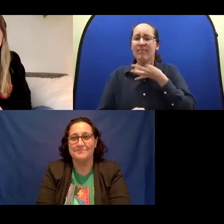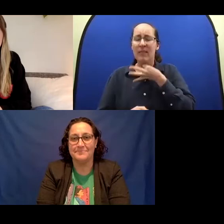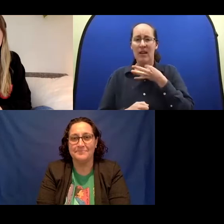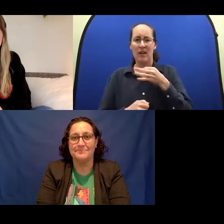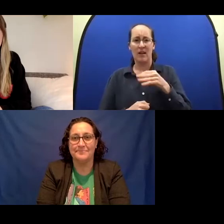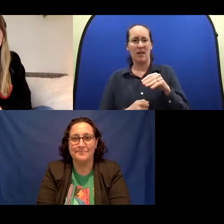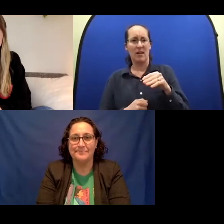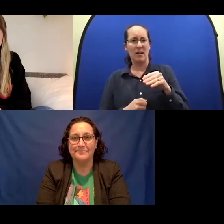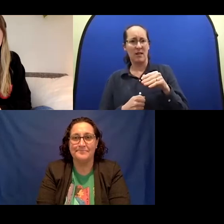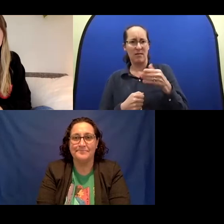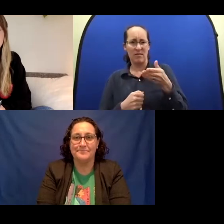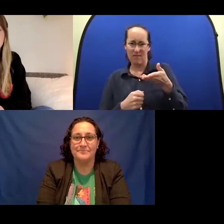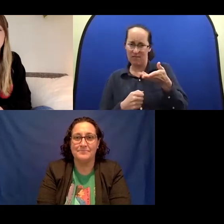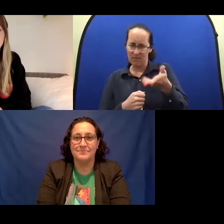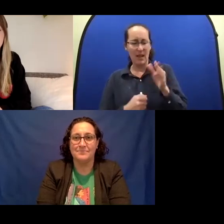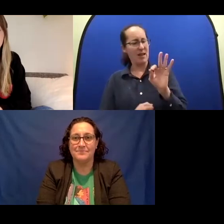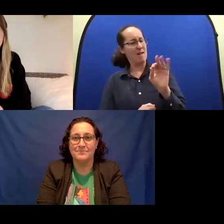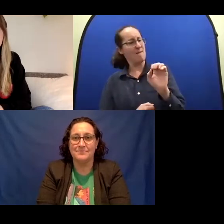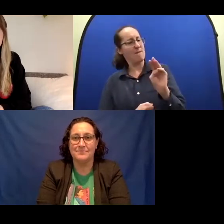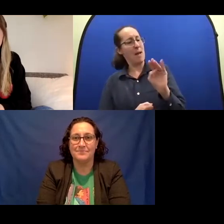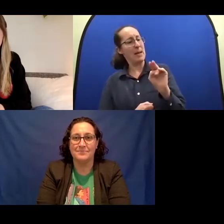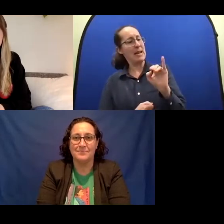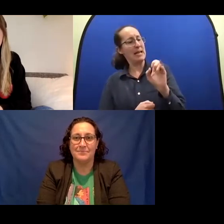of feminist is and if you identify as such.